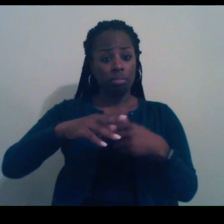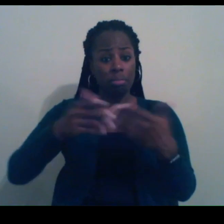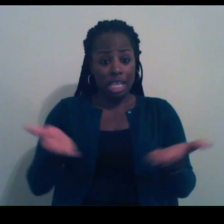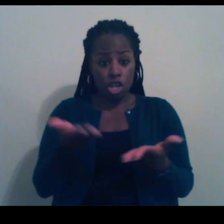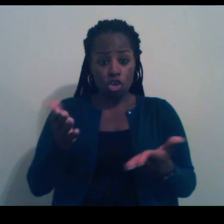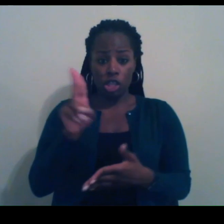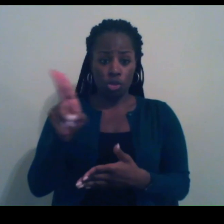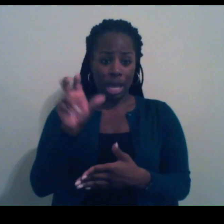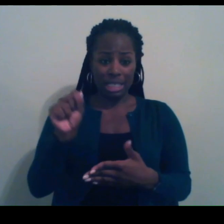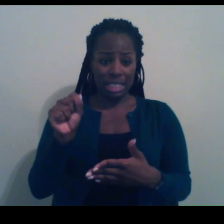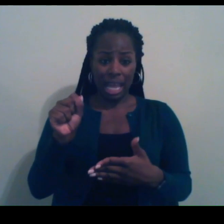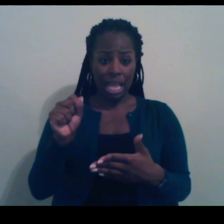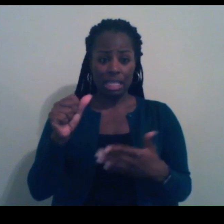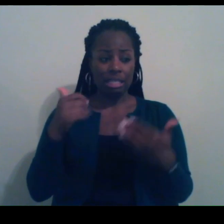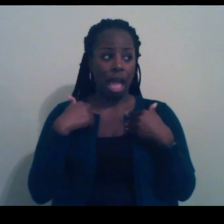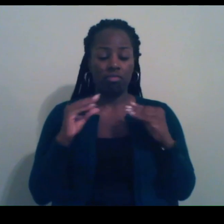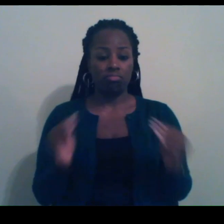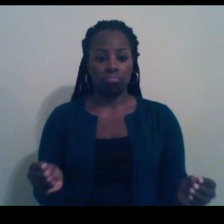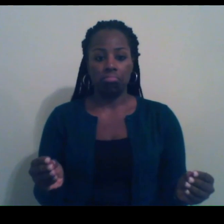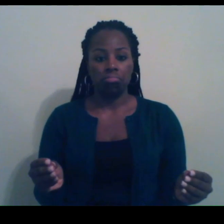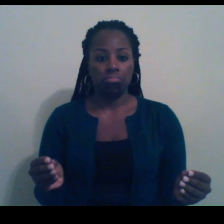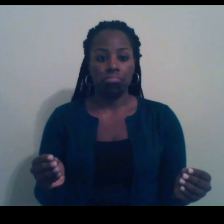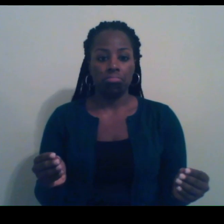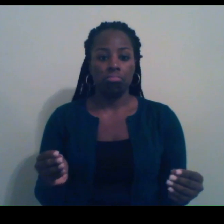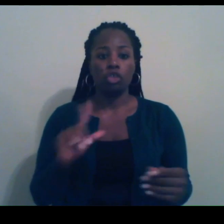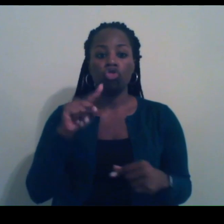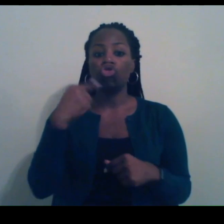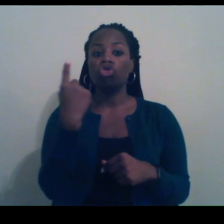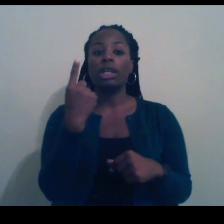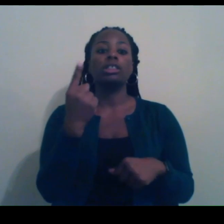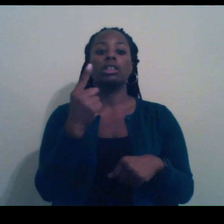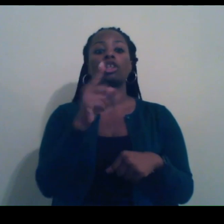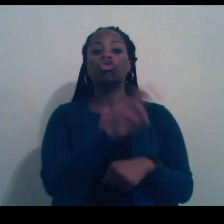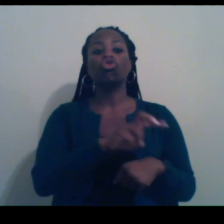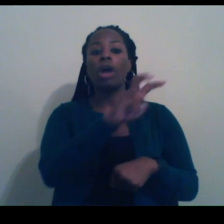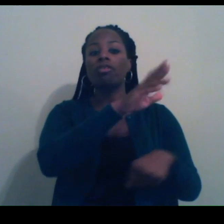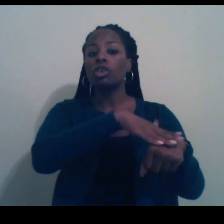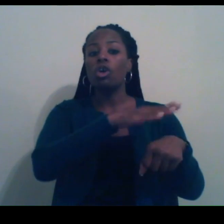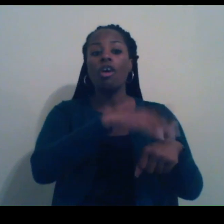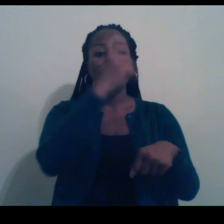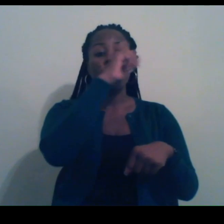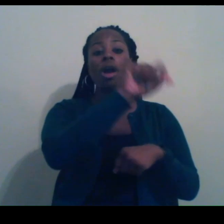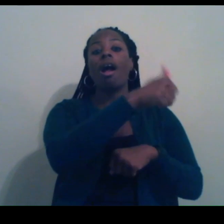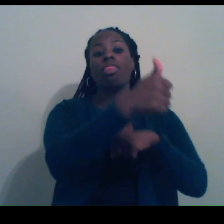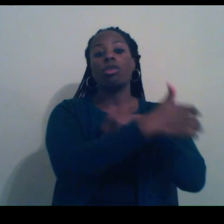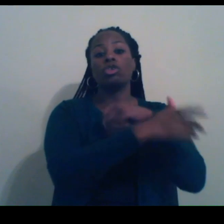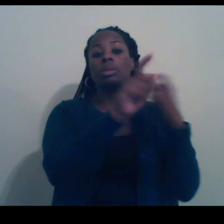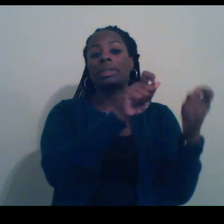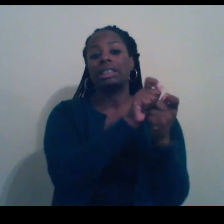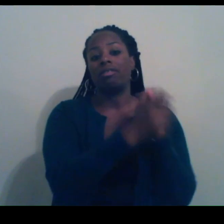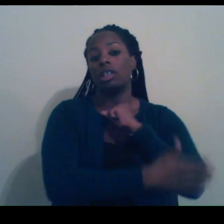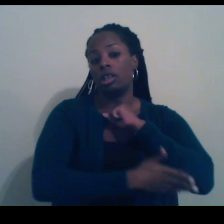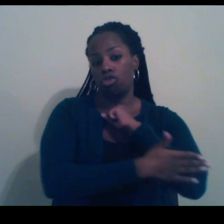let the experts speak to recommendations with regard to travel I travel across